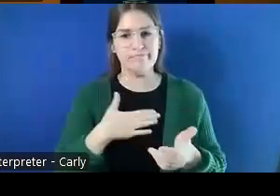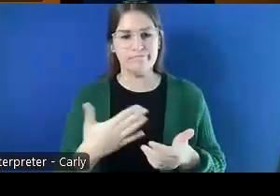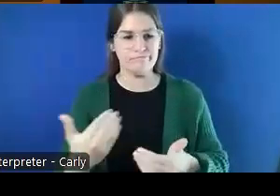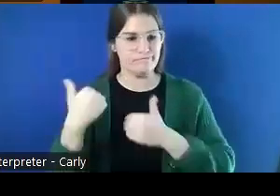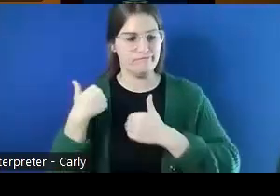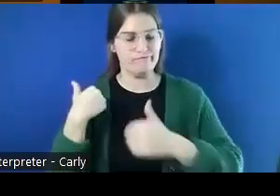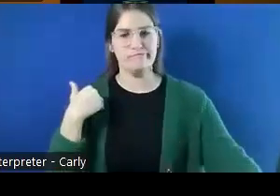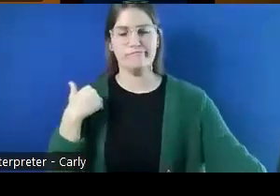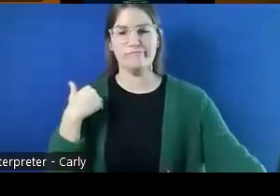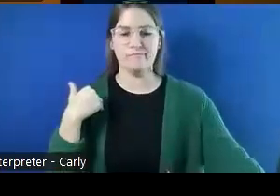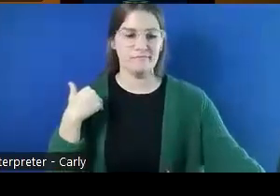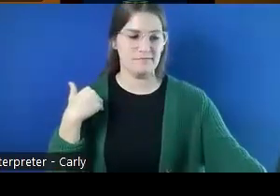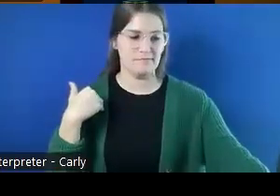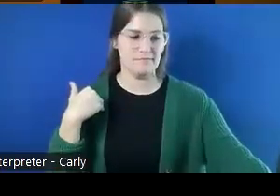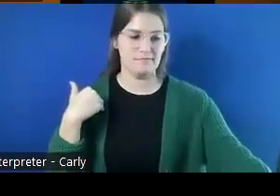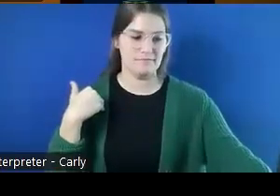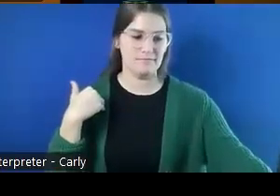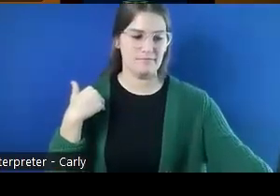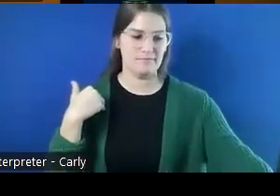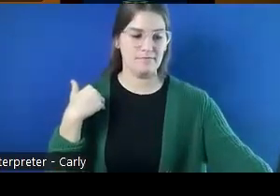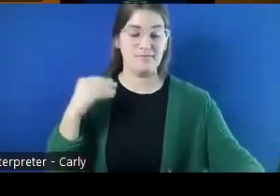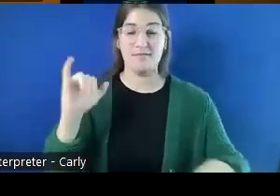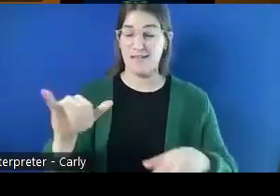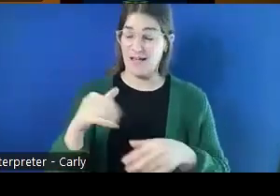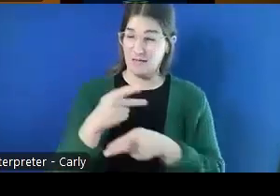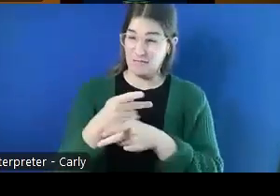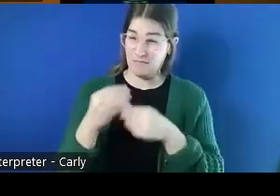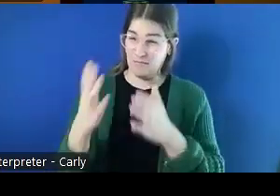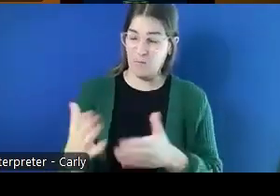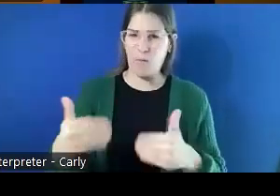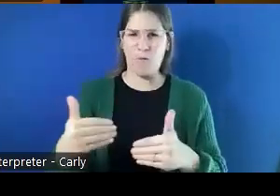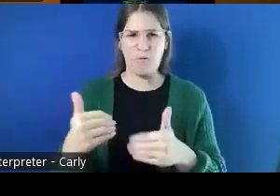in our life the caregiver role is kind of the predominant topic and and what they're thinking